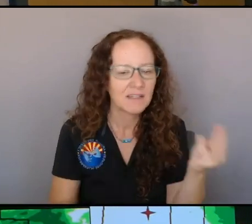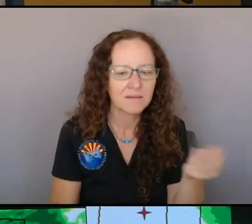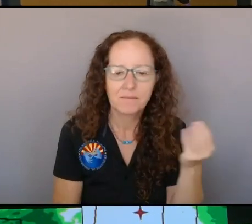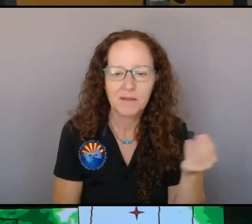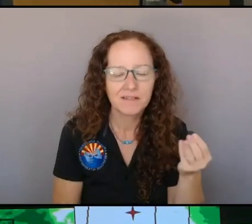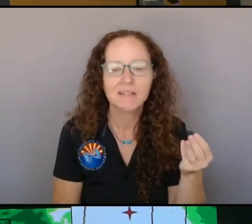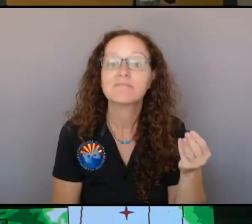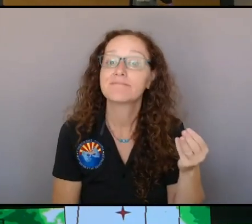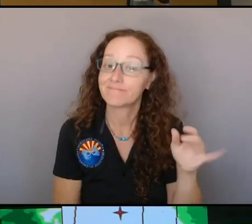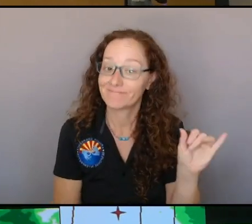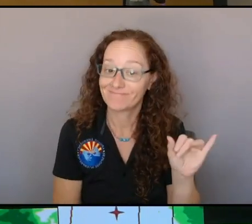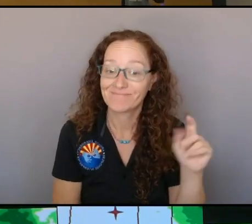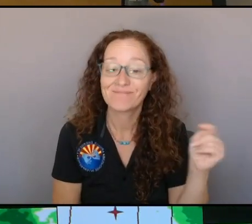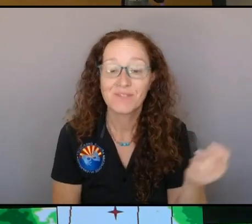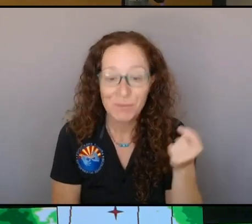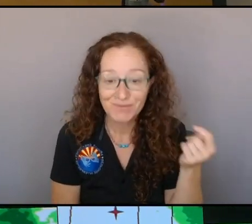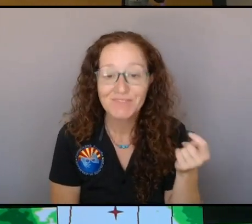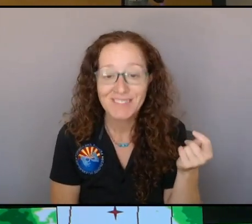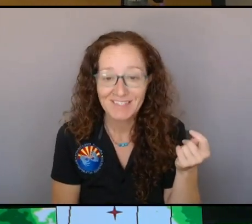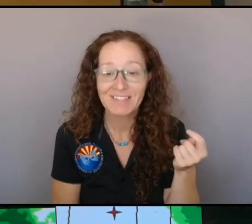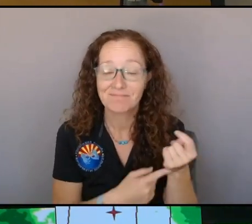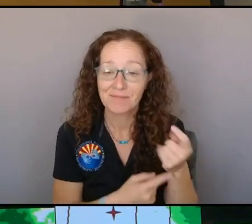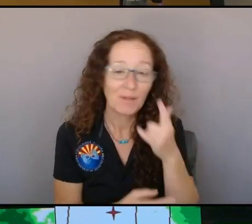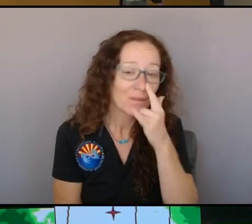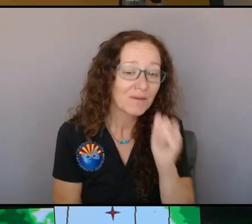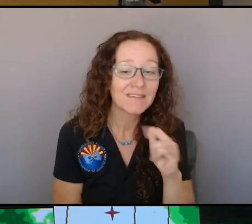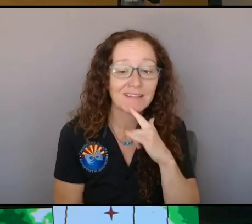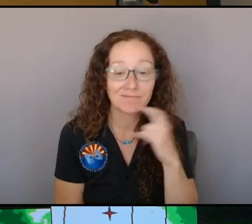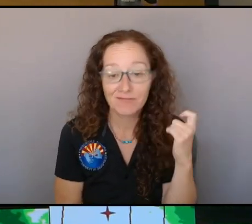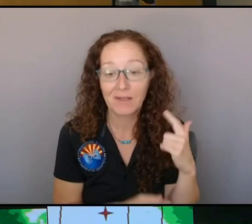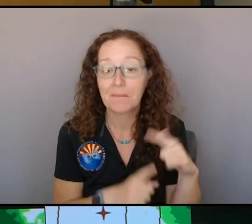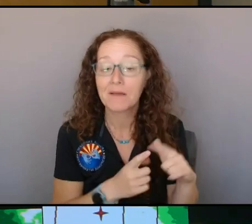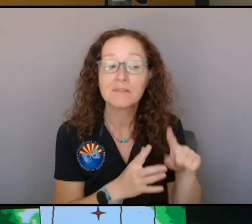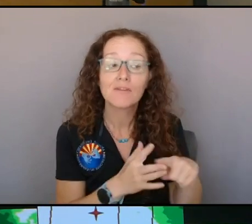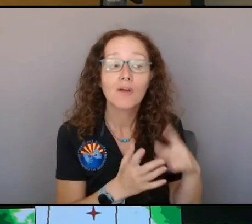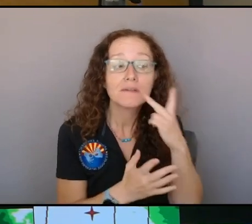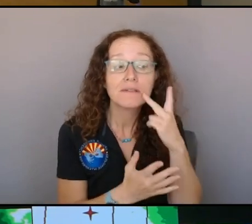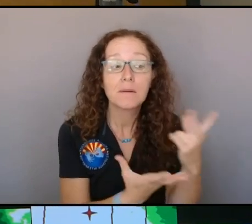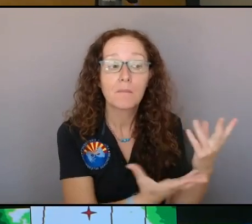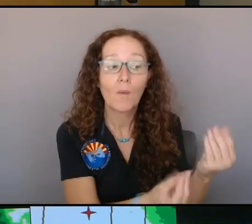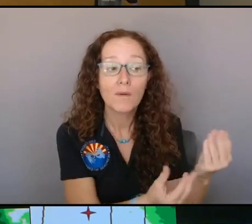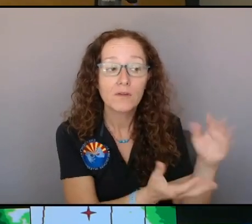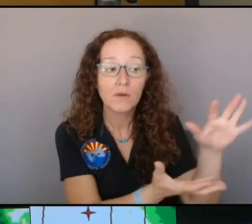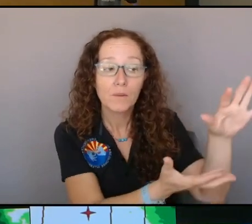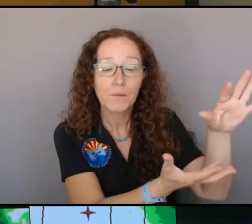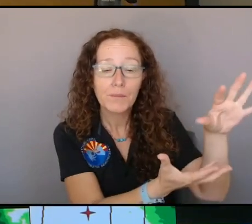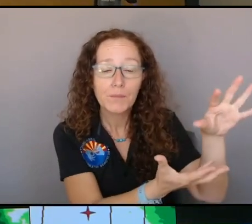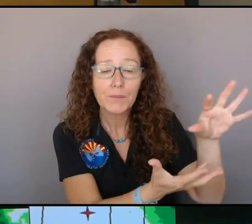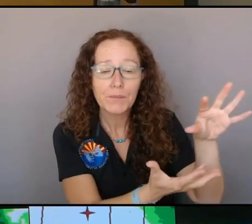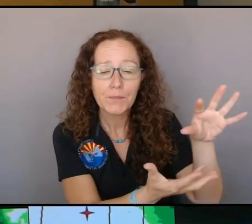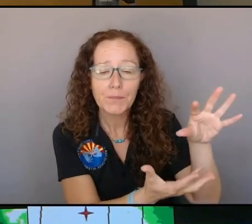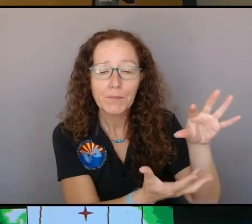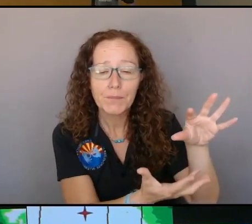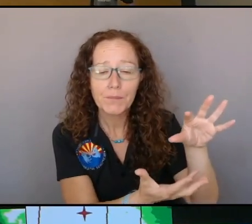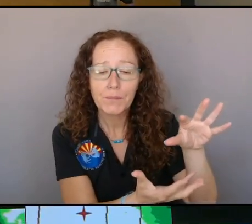be dry, although we'll start to see moisture creep back towards us from the plains as we see more backdoor pushes of east